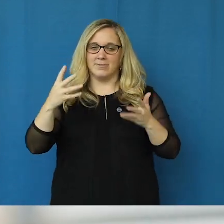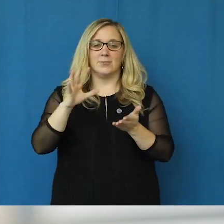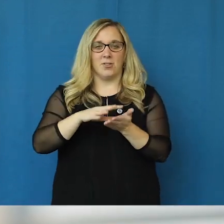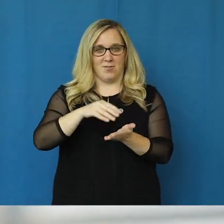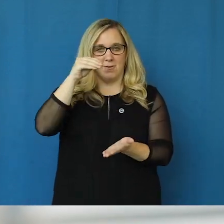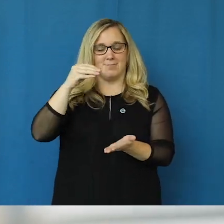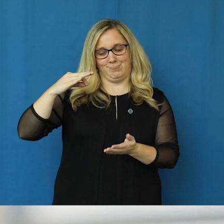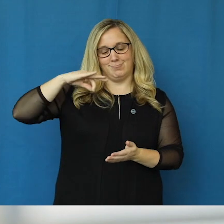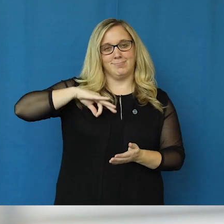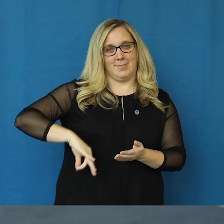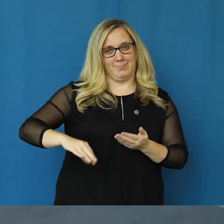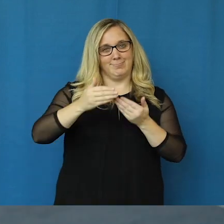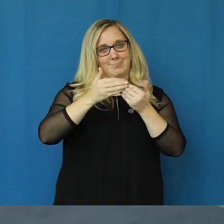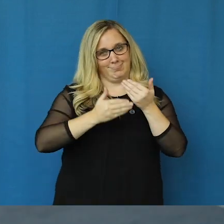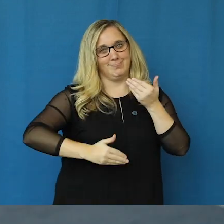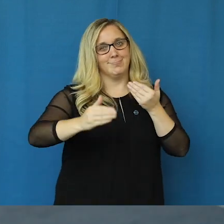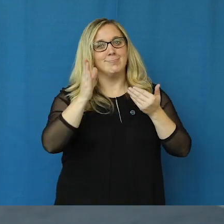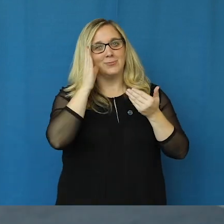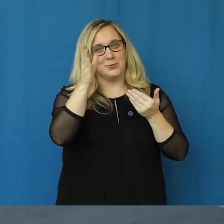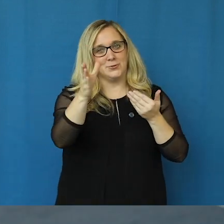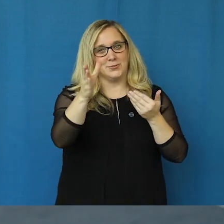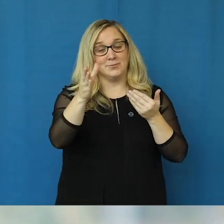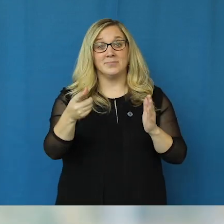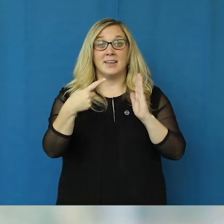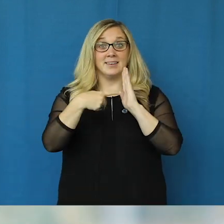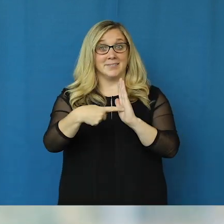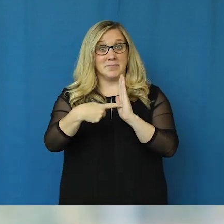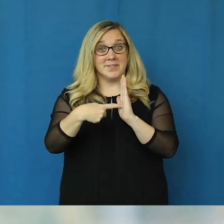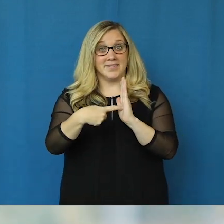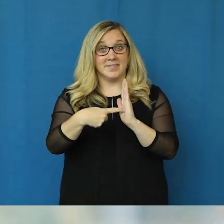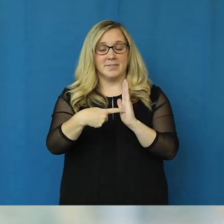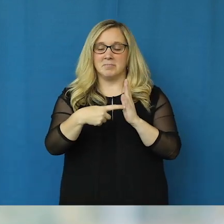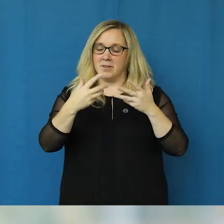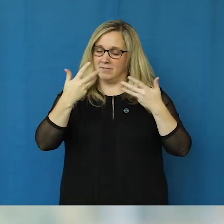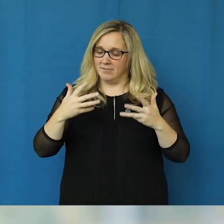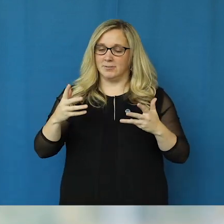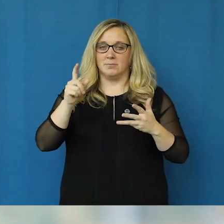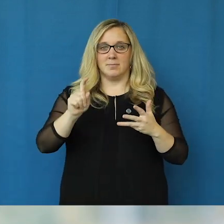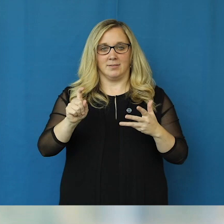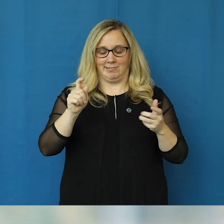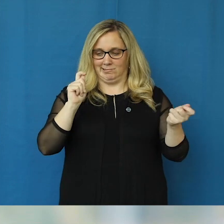and we will use moving forward in our lives and in our careers. For example, we all have had to adapt to the changes